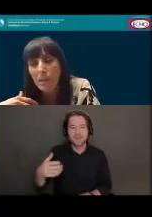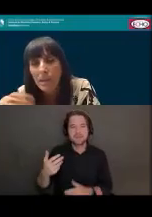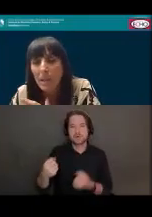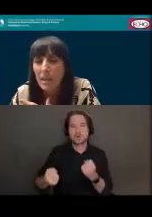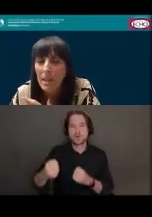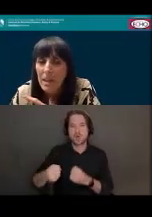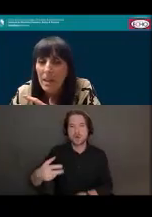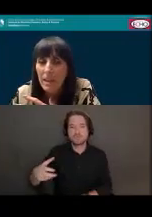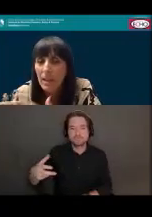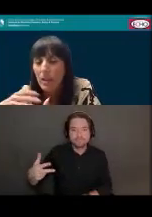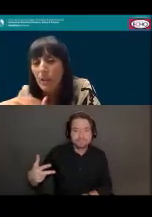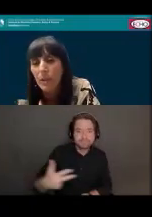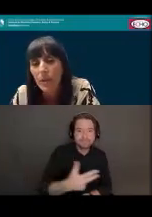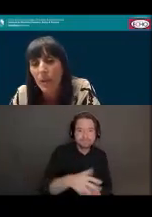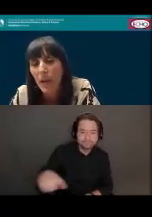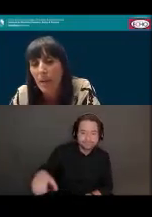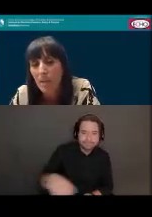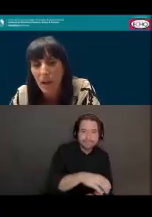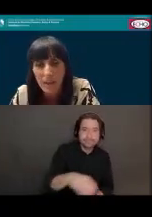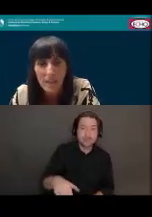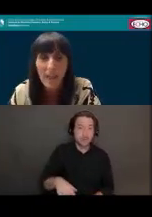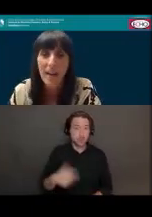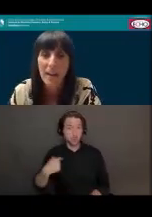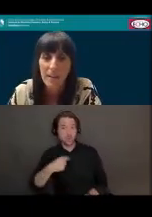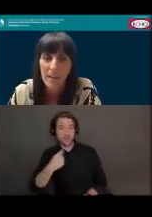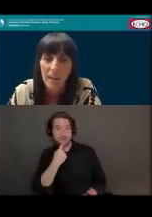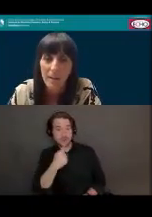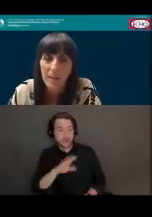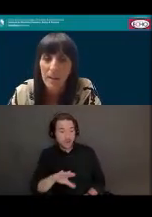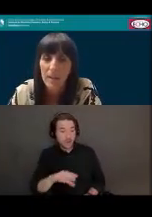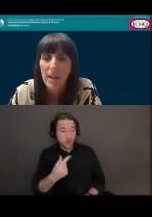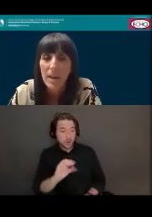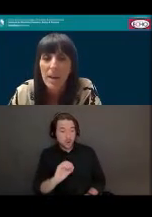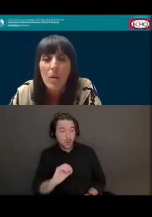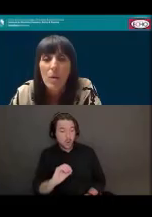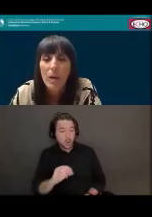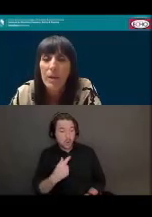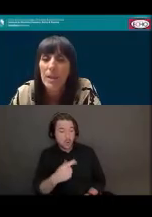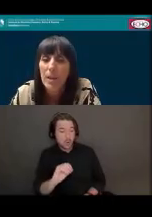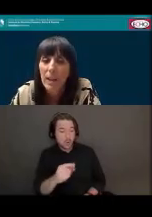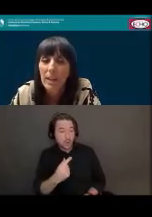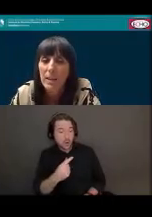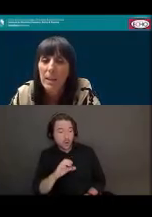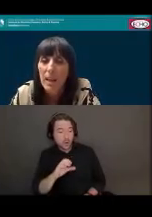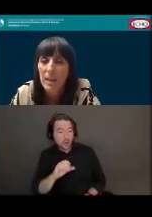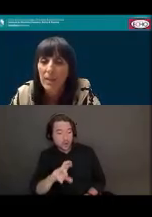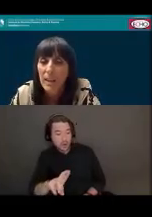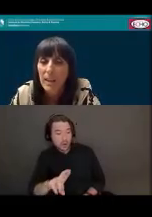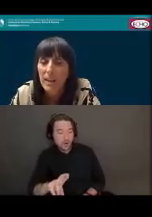pretending to talk to dad on the telephone, or the child feeding